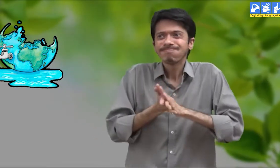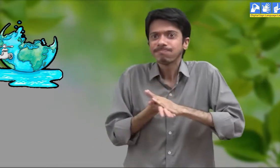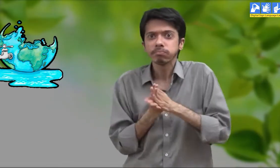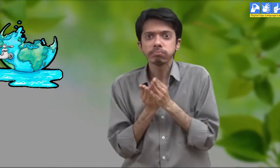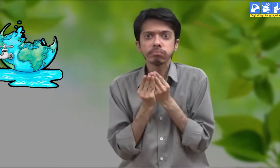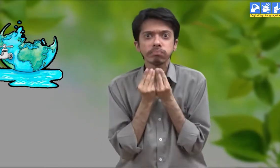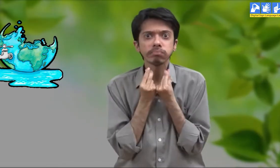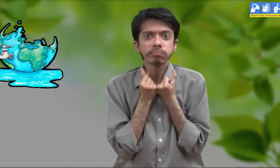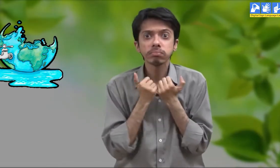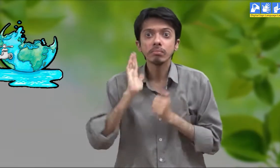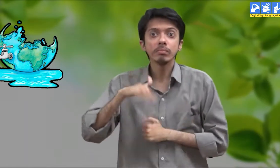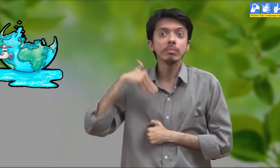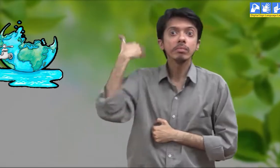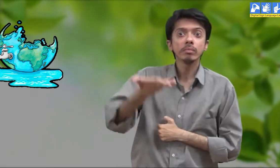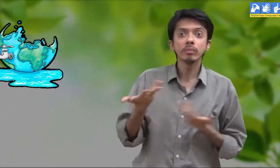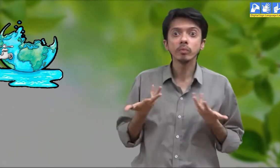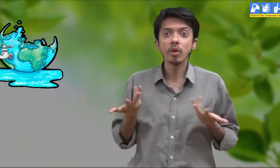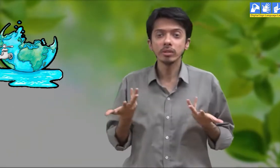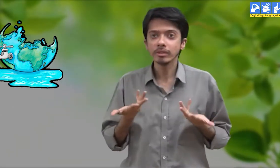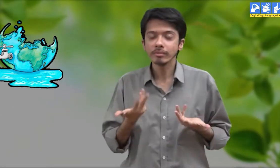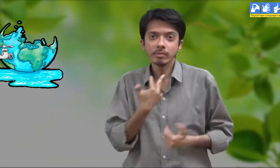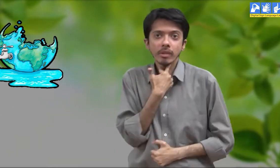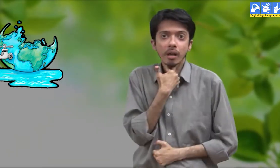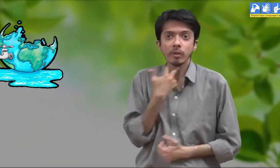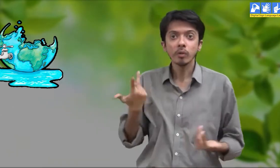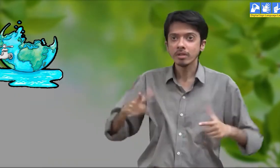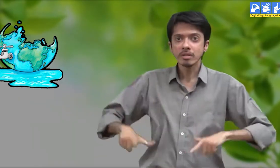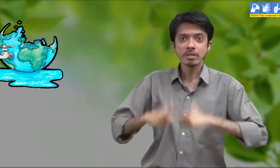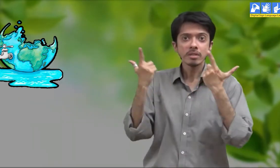then there will be shortage of water and we will get stuck.